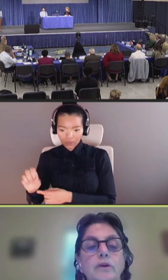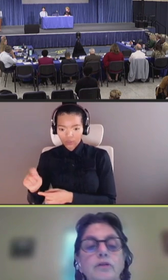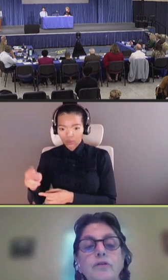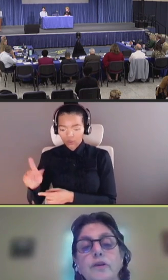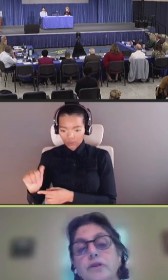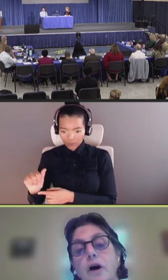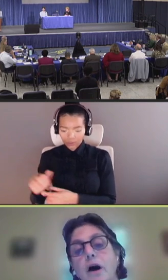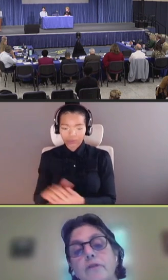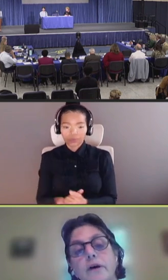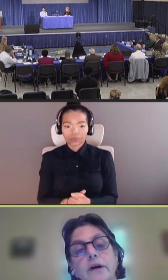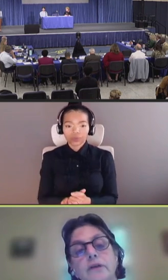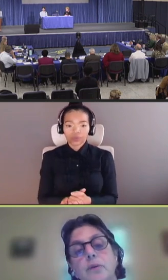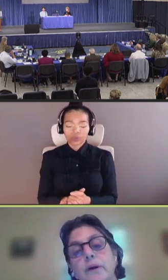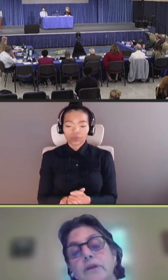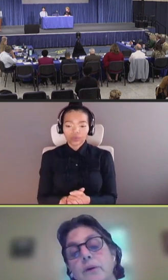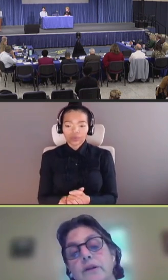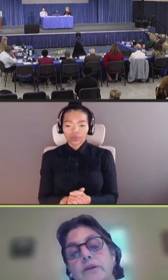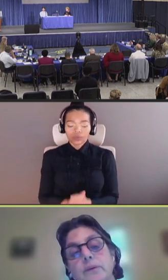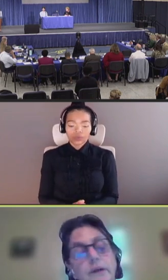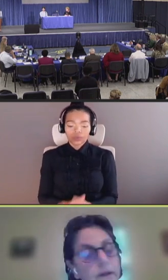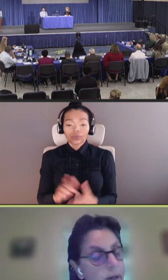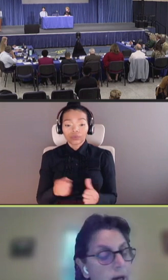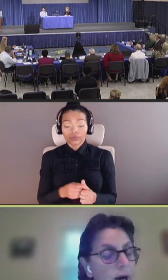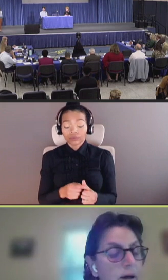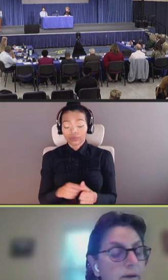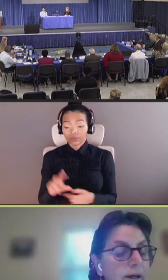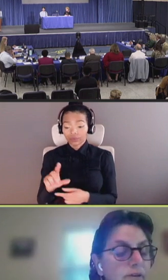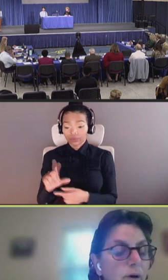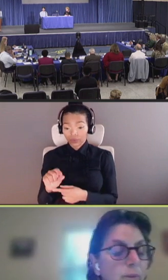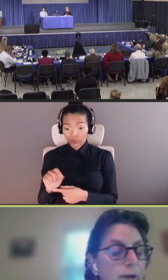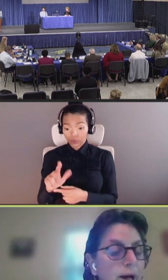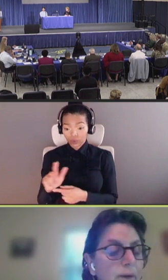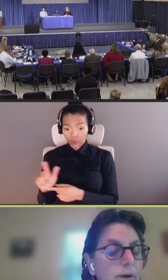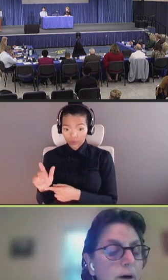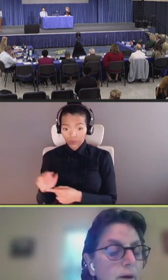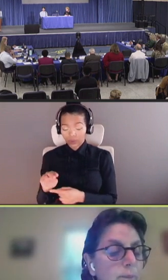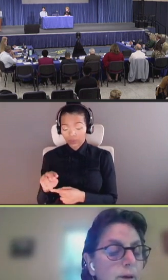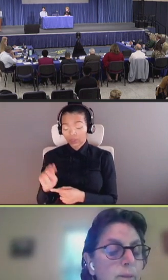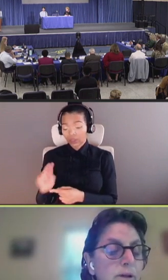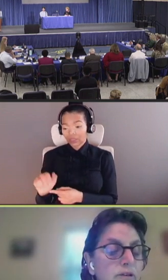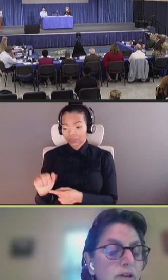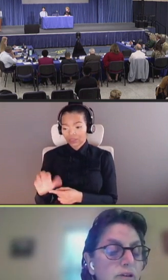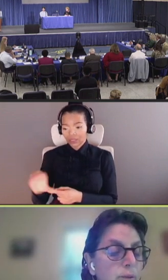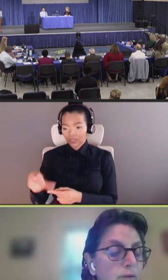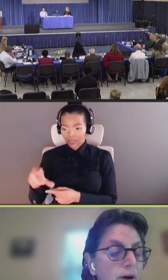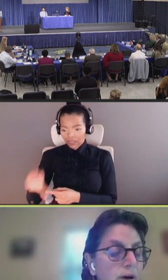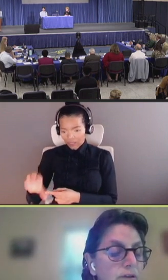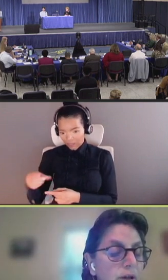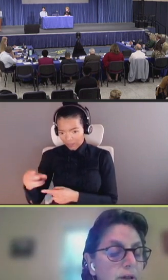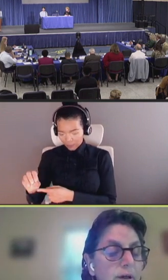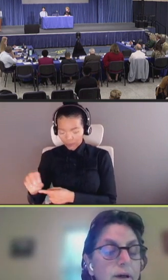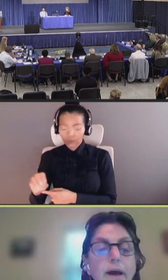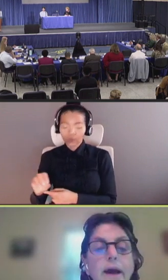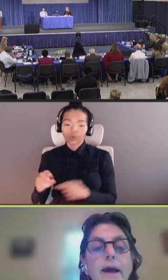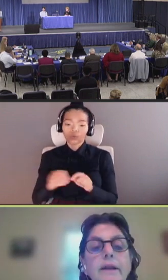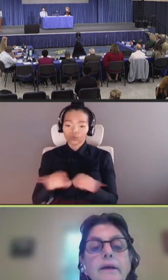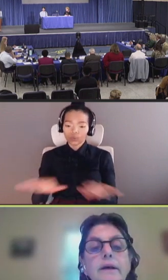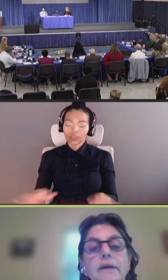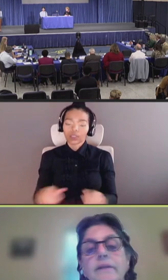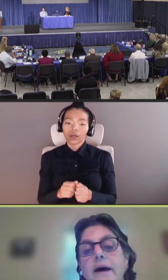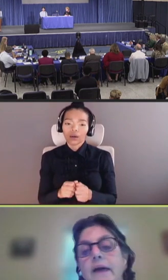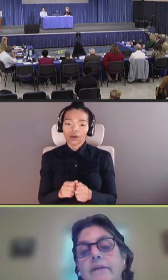So, first off, in 2023, NACCHO put out an immunization profile study. And in that,